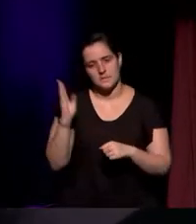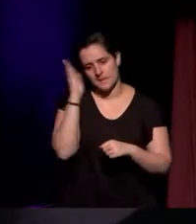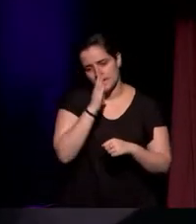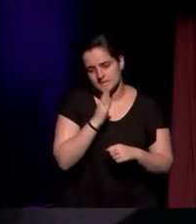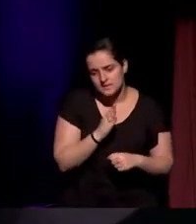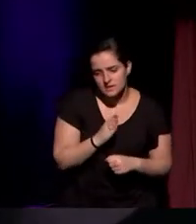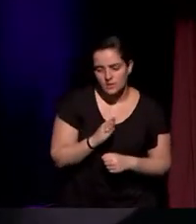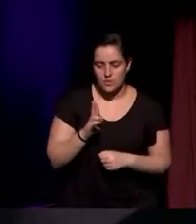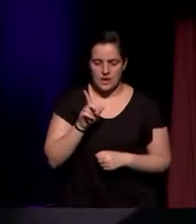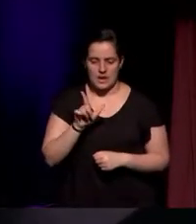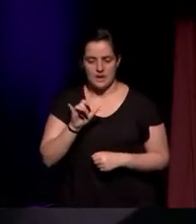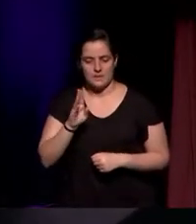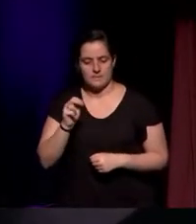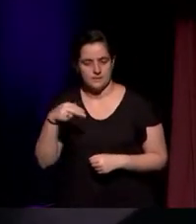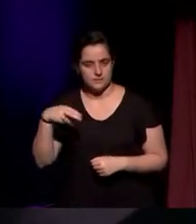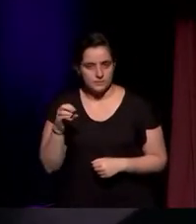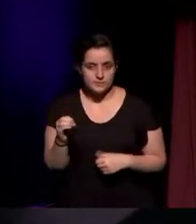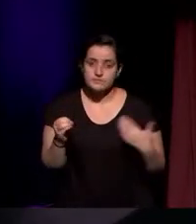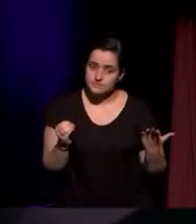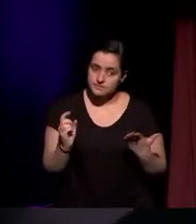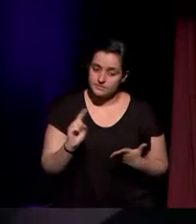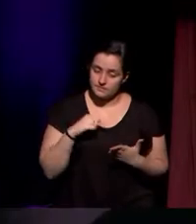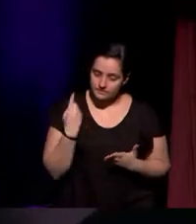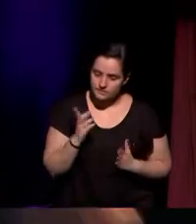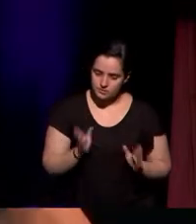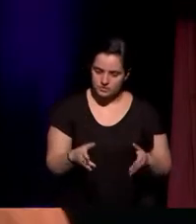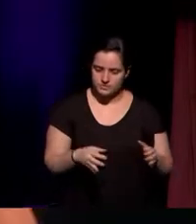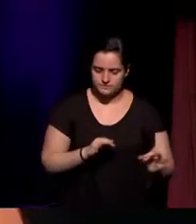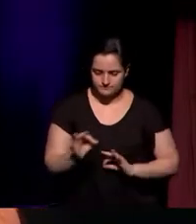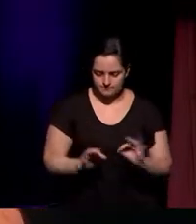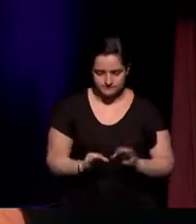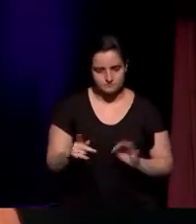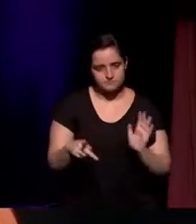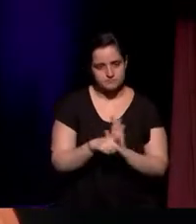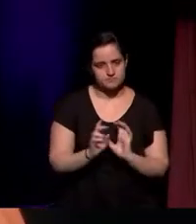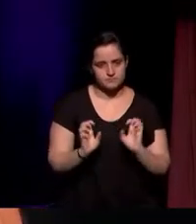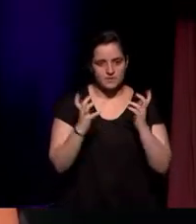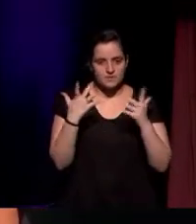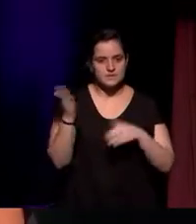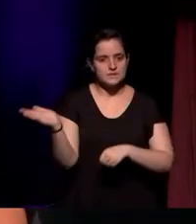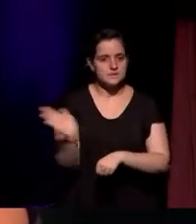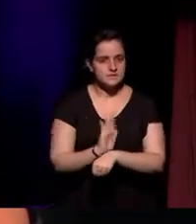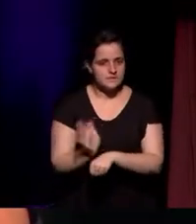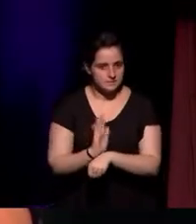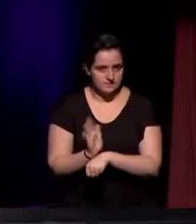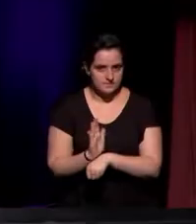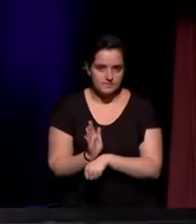and we organized a film festival Rio-São Paulo simultaneously, more or less,